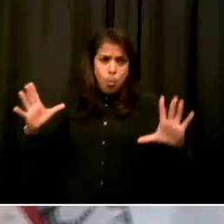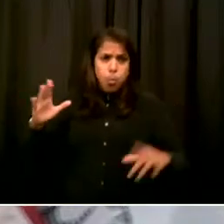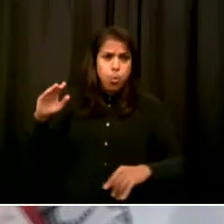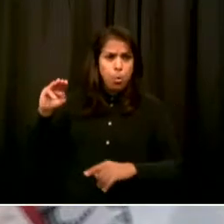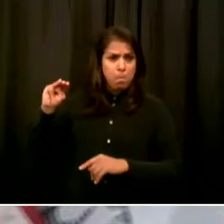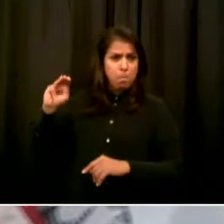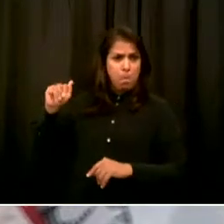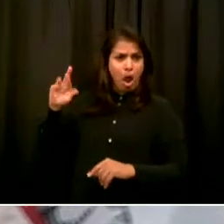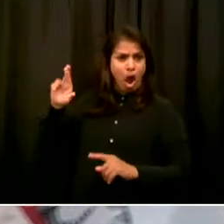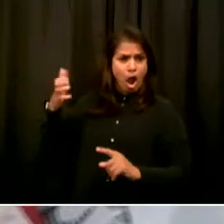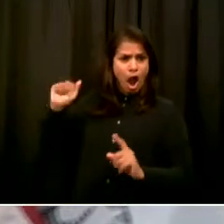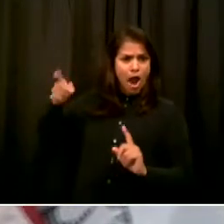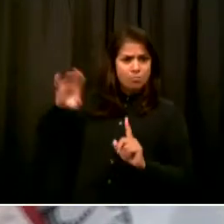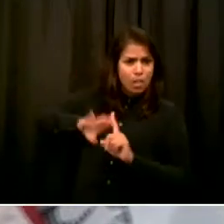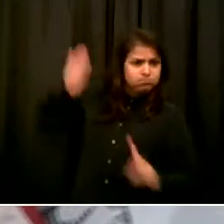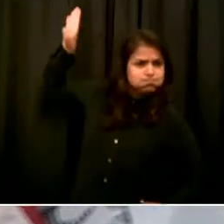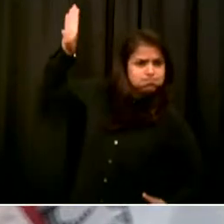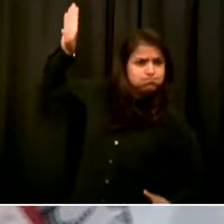SUMMER, THE CITY MADE AMAZING